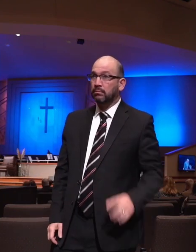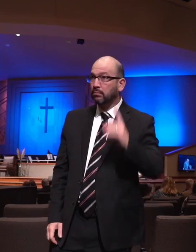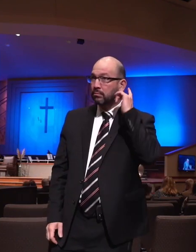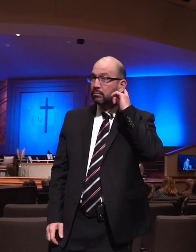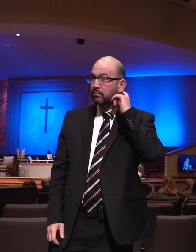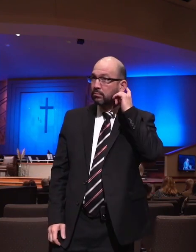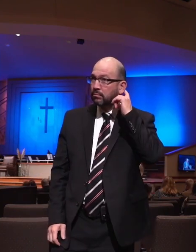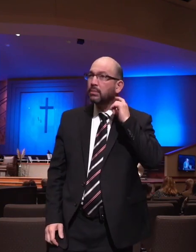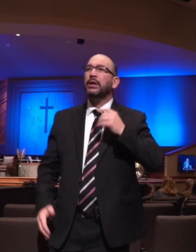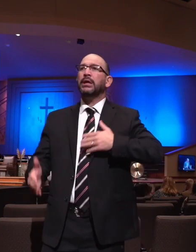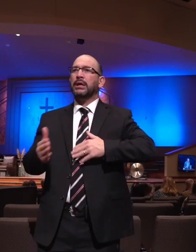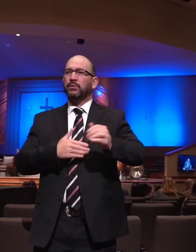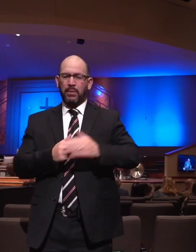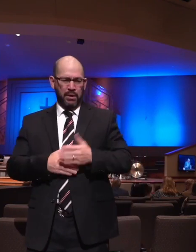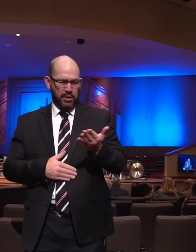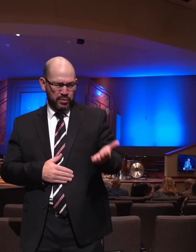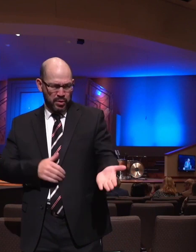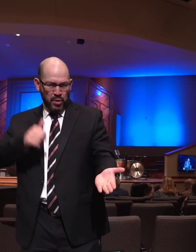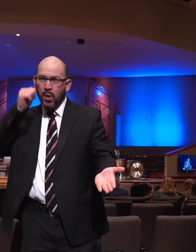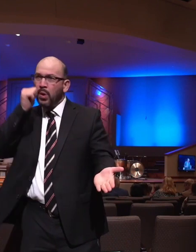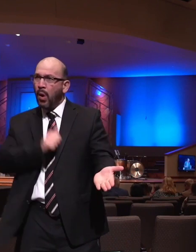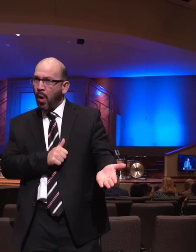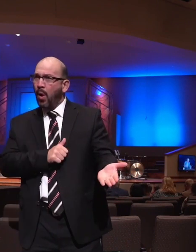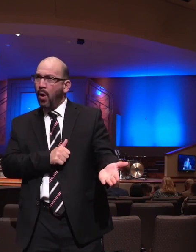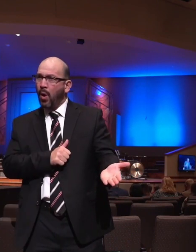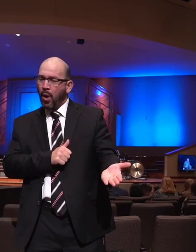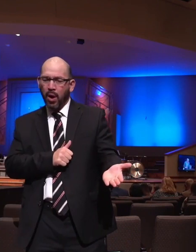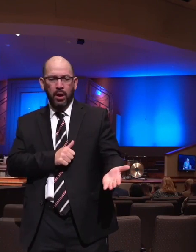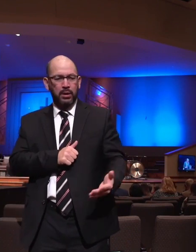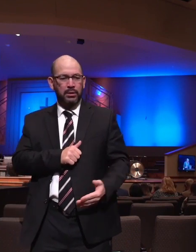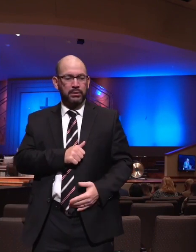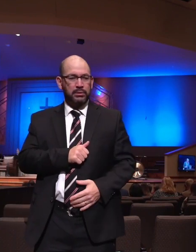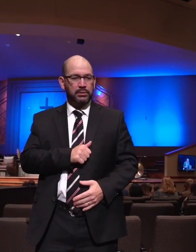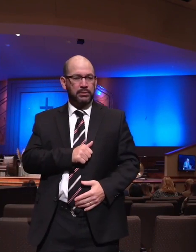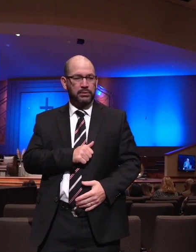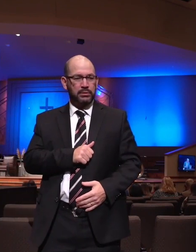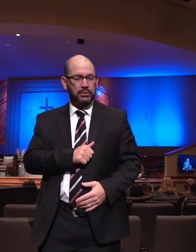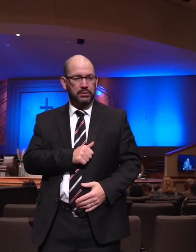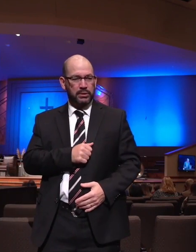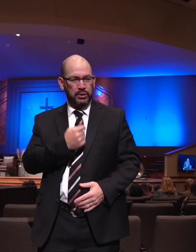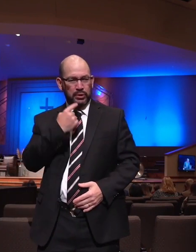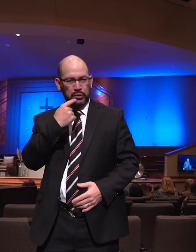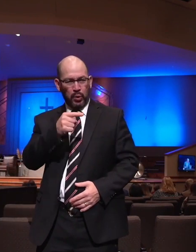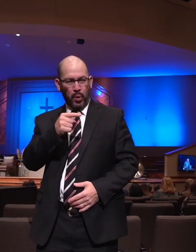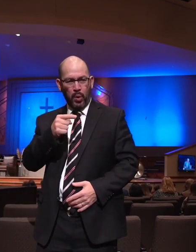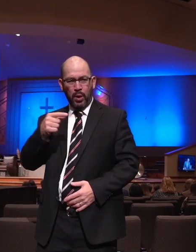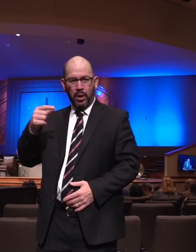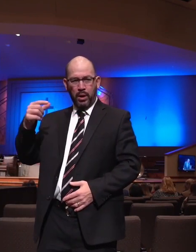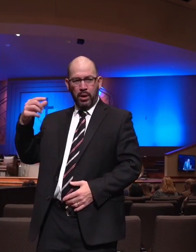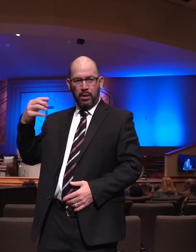this look at this verse number three and she said unto her mistress would to God